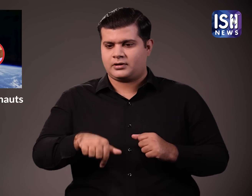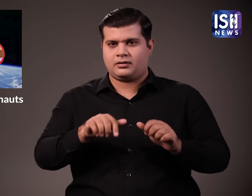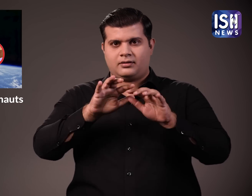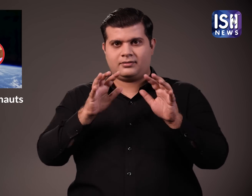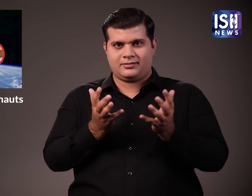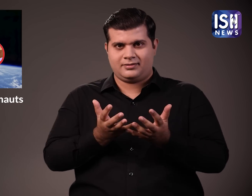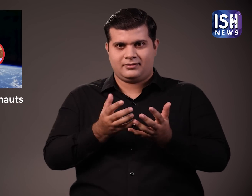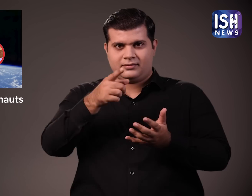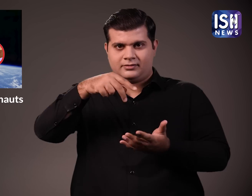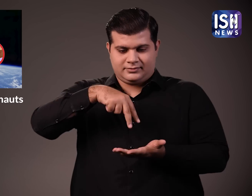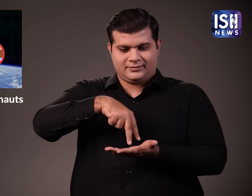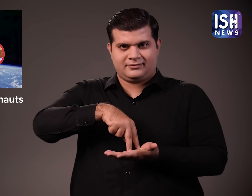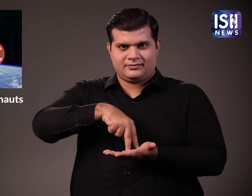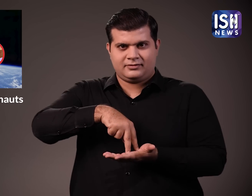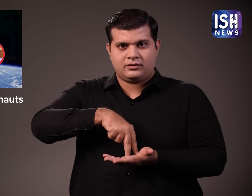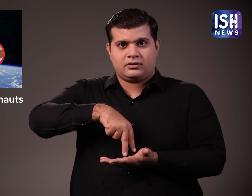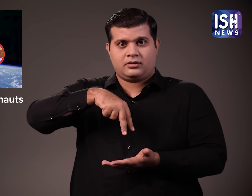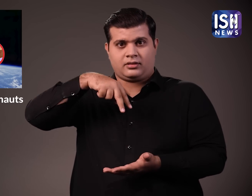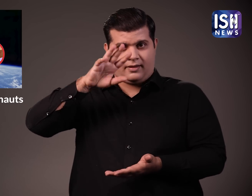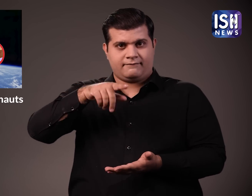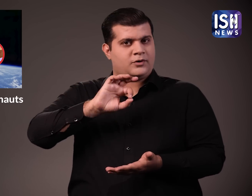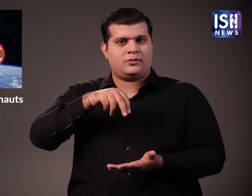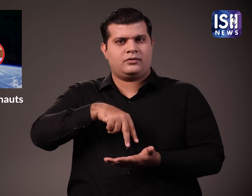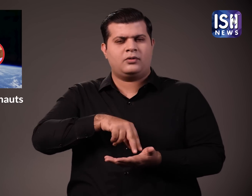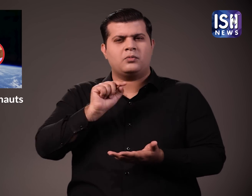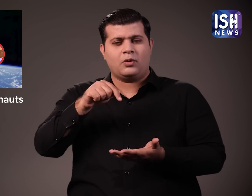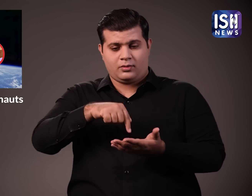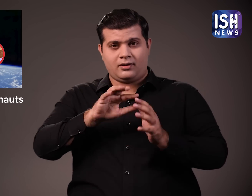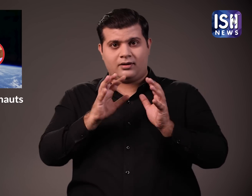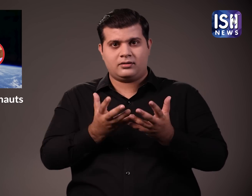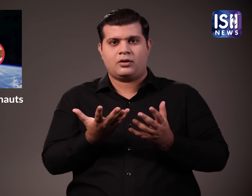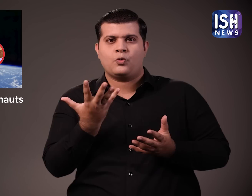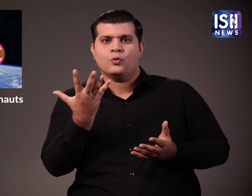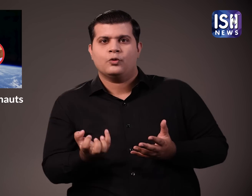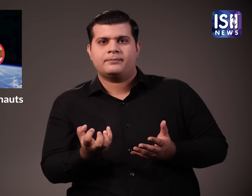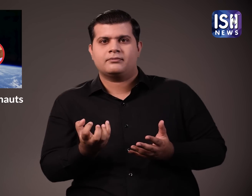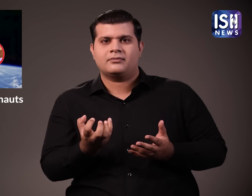When you stand on Earth, you don't float because of the earth's gravity.